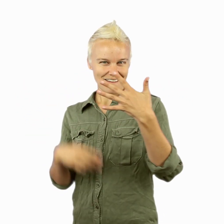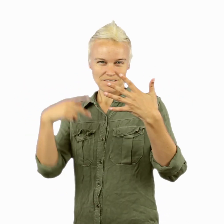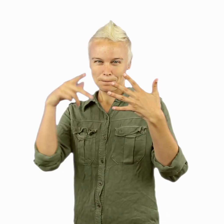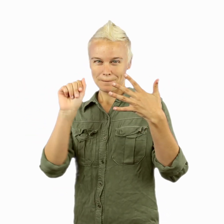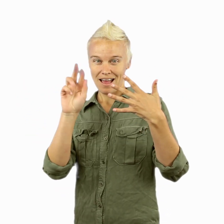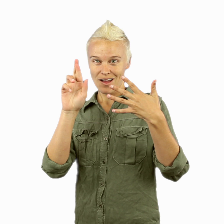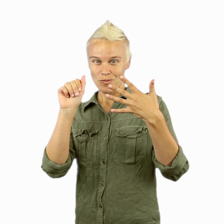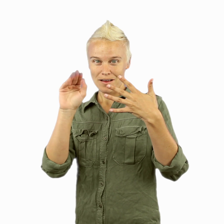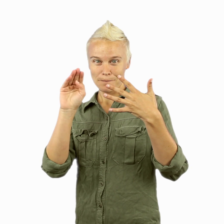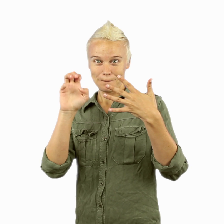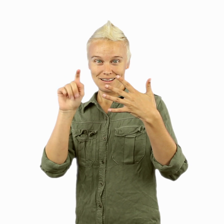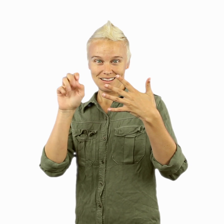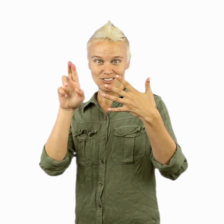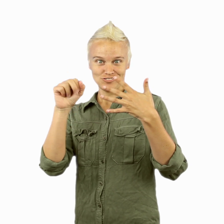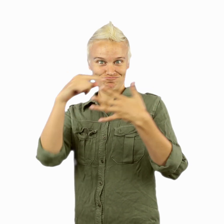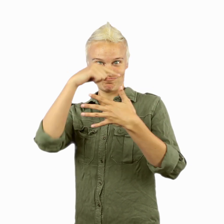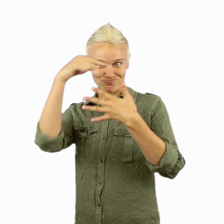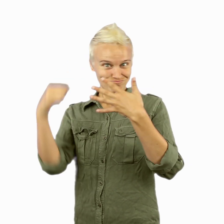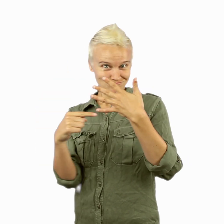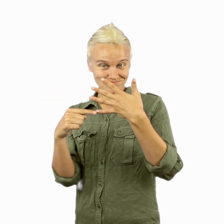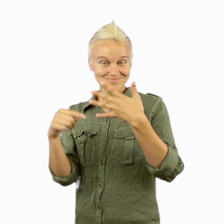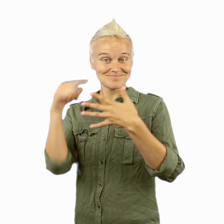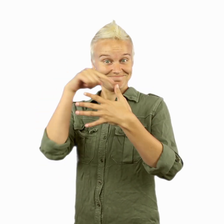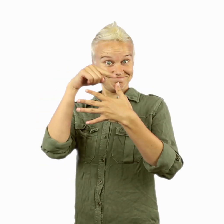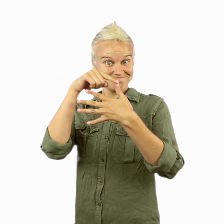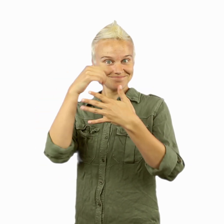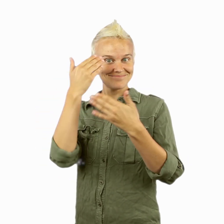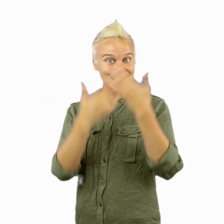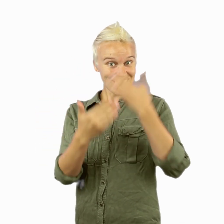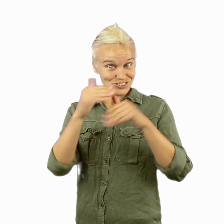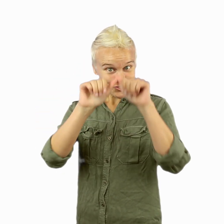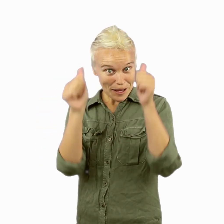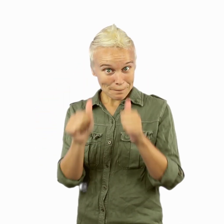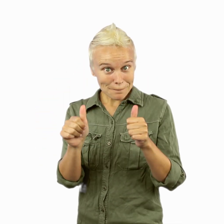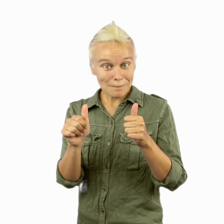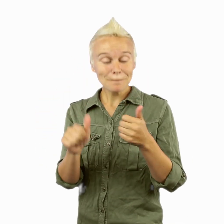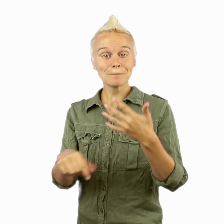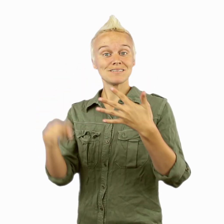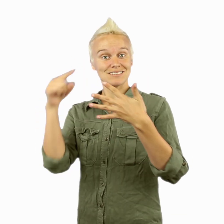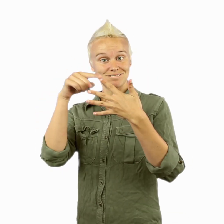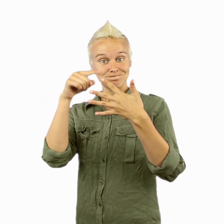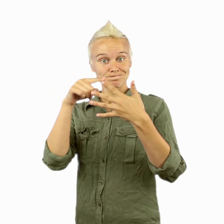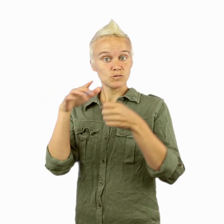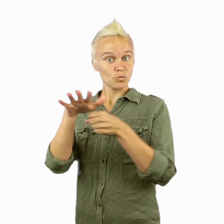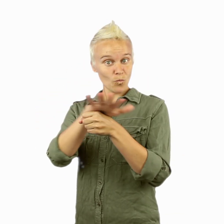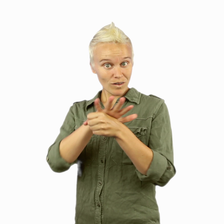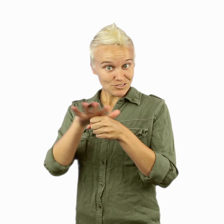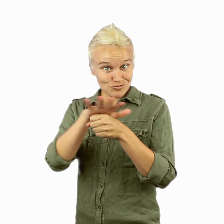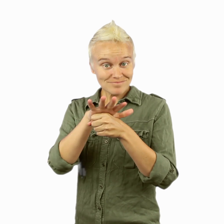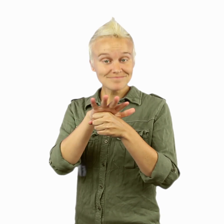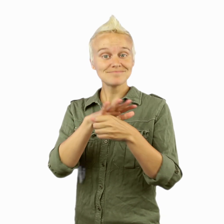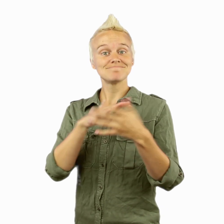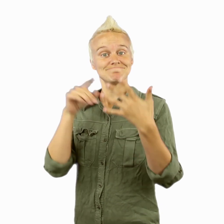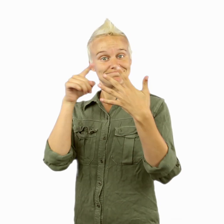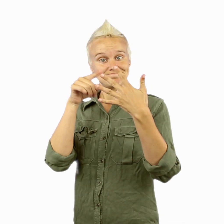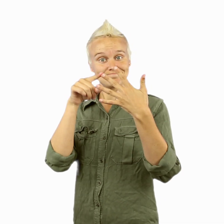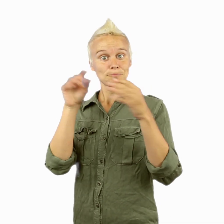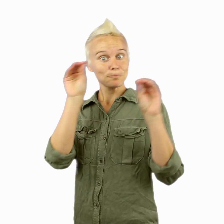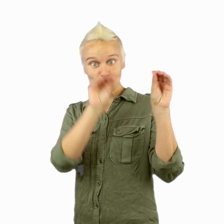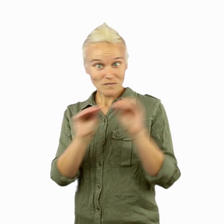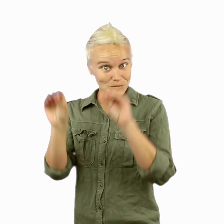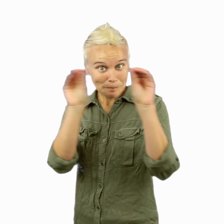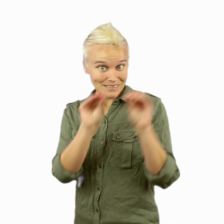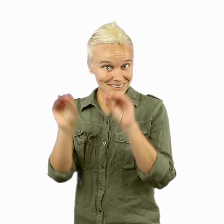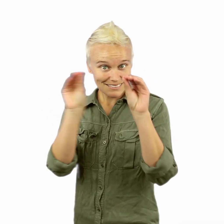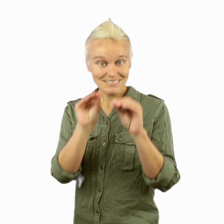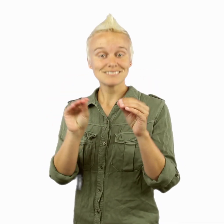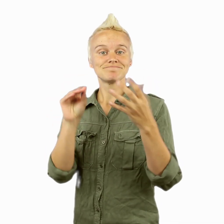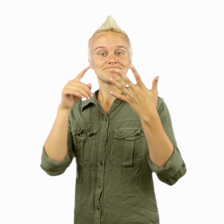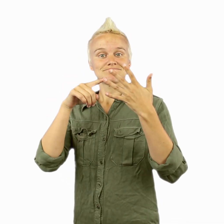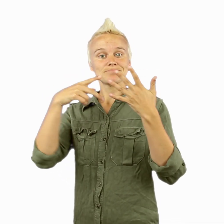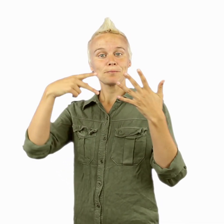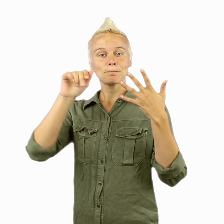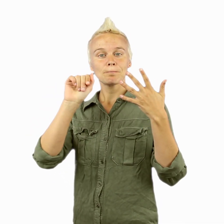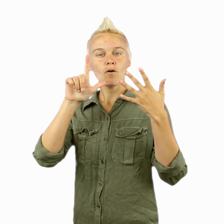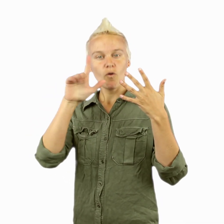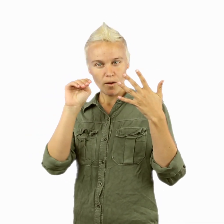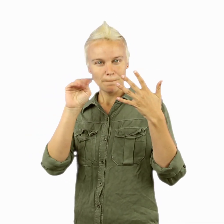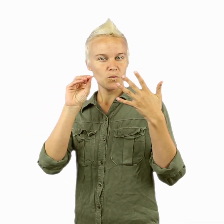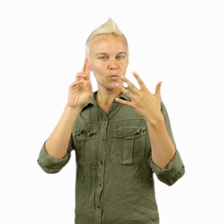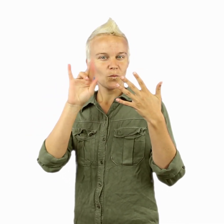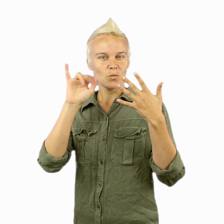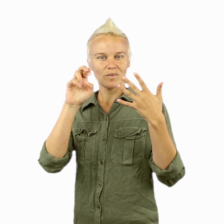ASL has five parameters, including: handshape, location, movement, palm orientation,